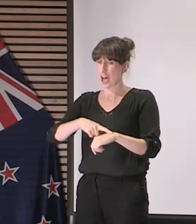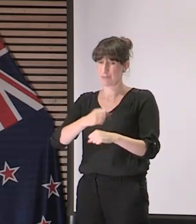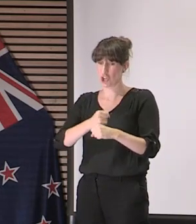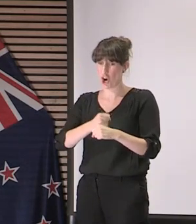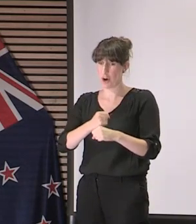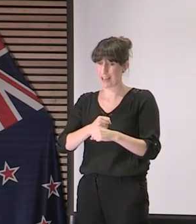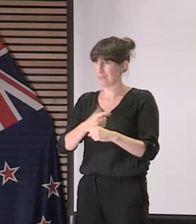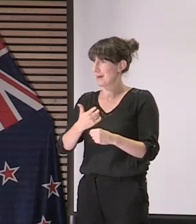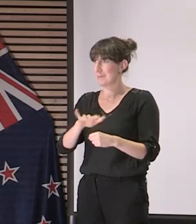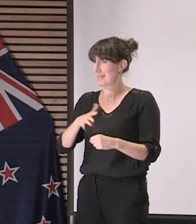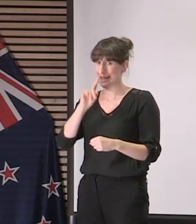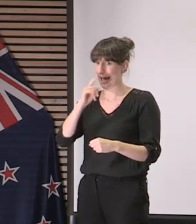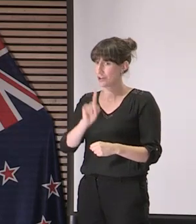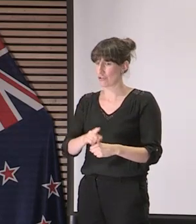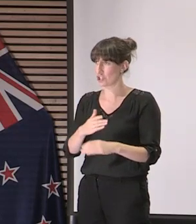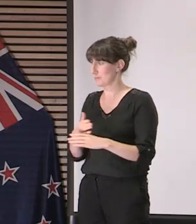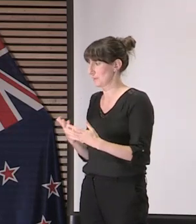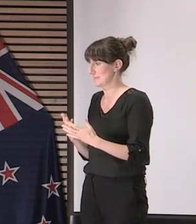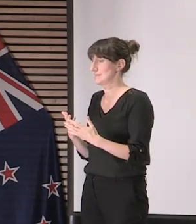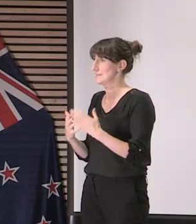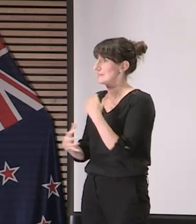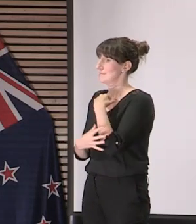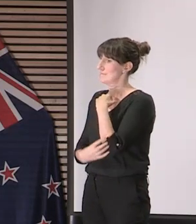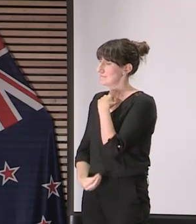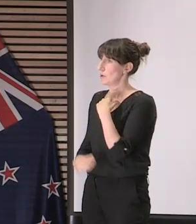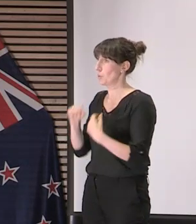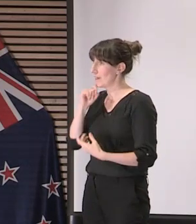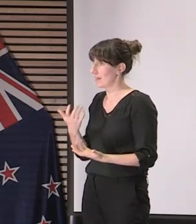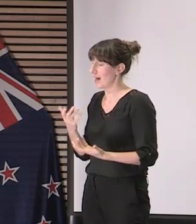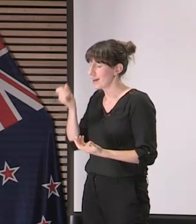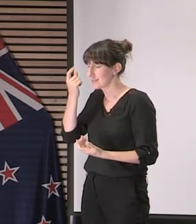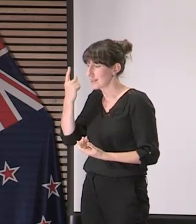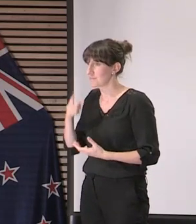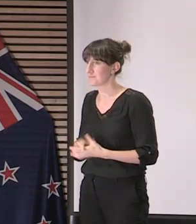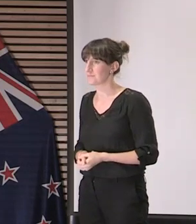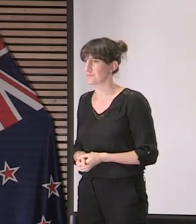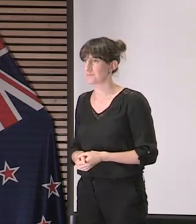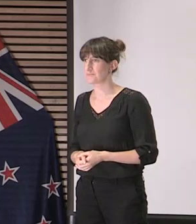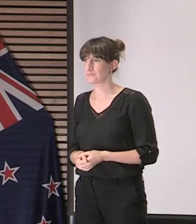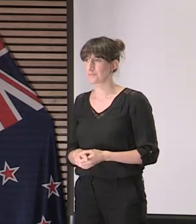in order to support their tertiary studies, will be